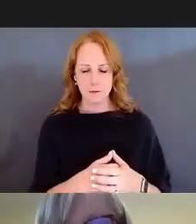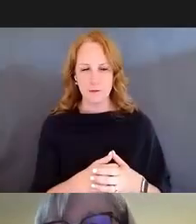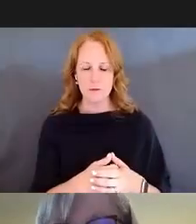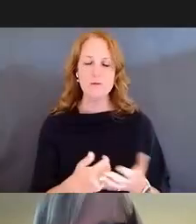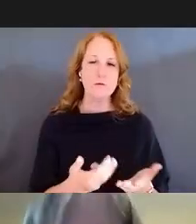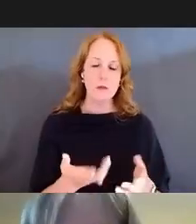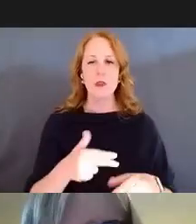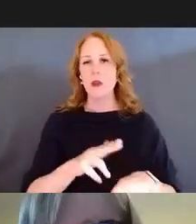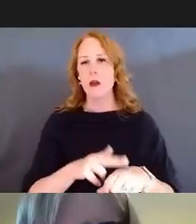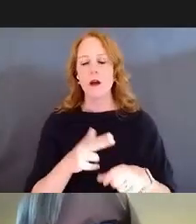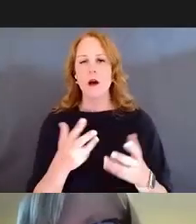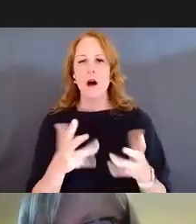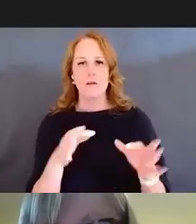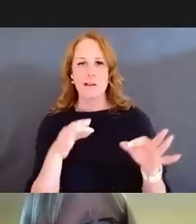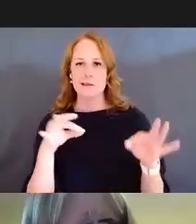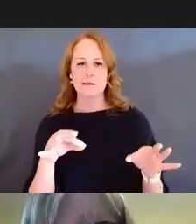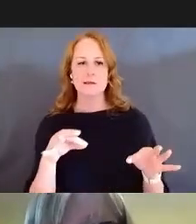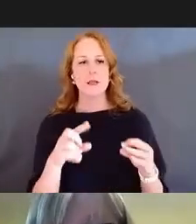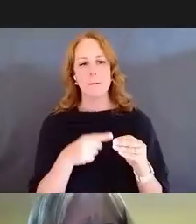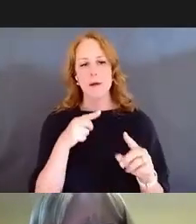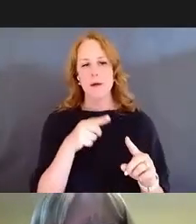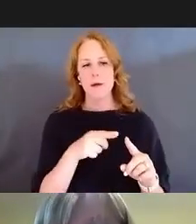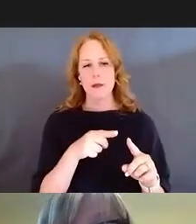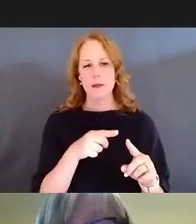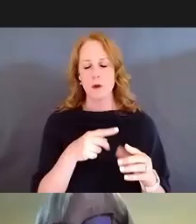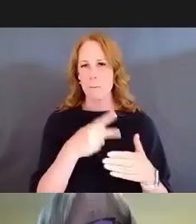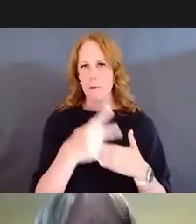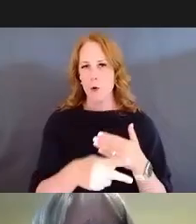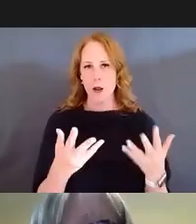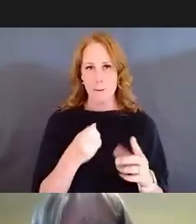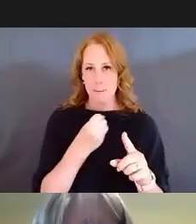we've talked a lot about this. What are these pro this program impacts? You all already know